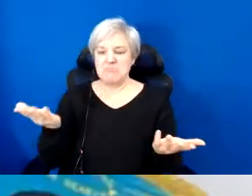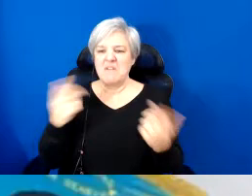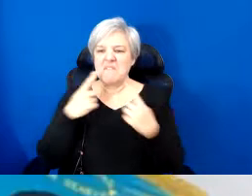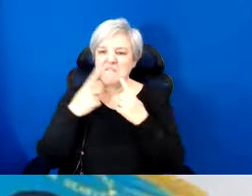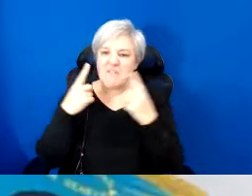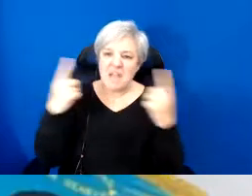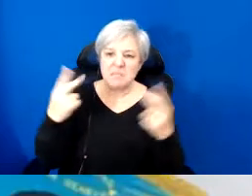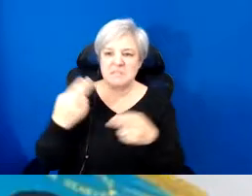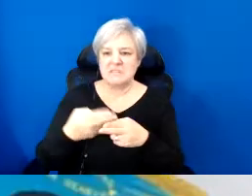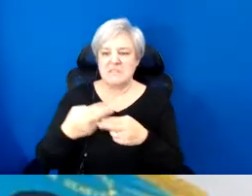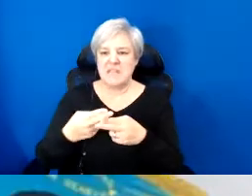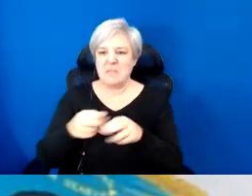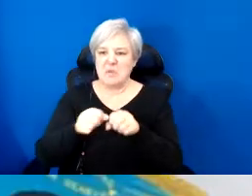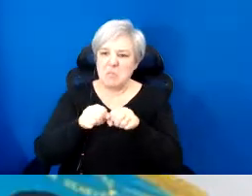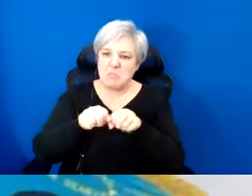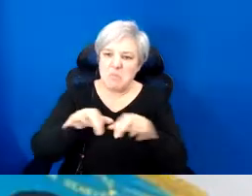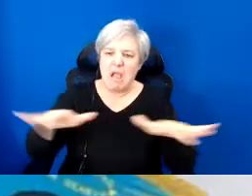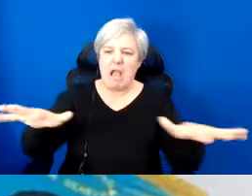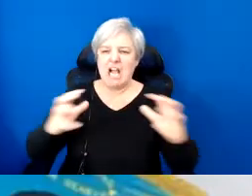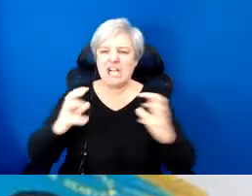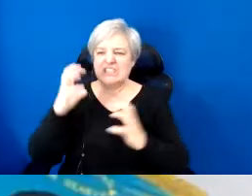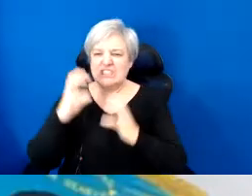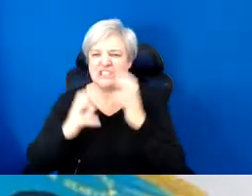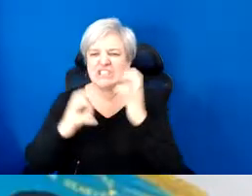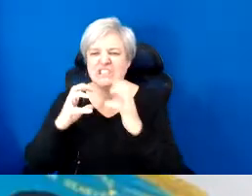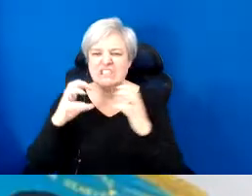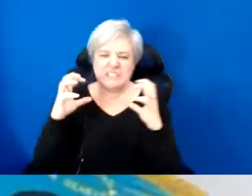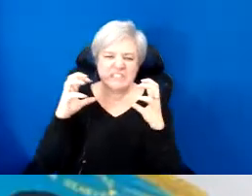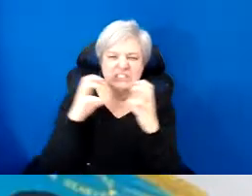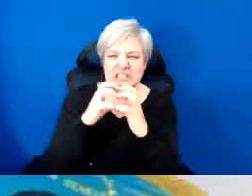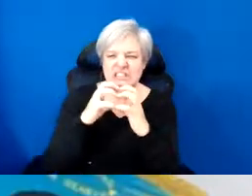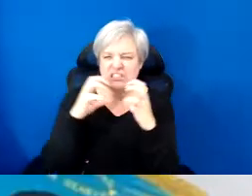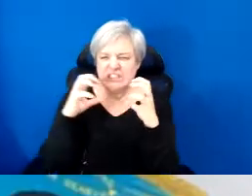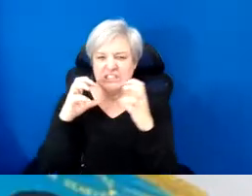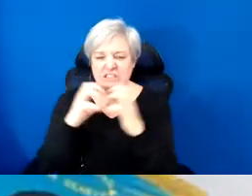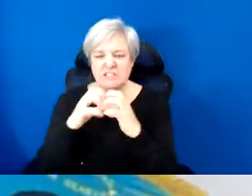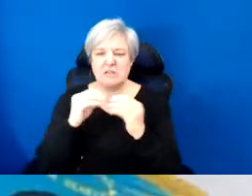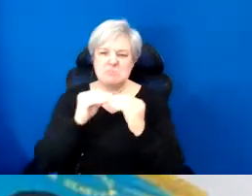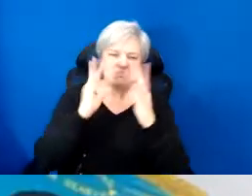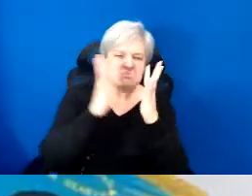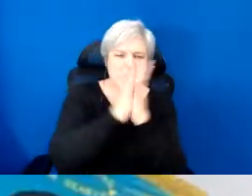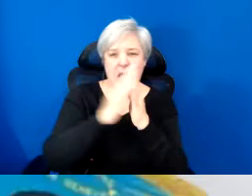There is anger over systemic racism which collided with the pandemic, racism